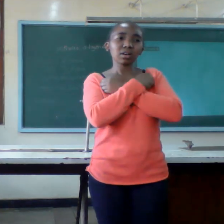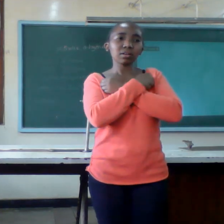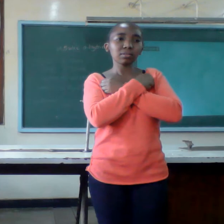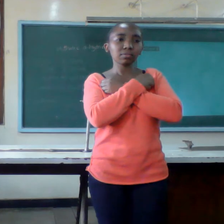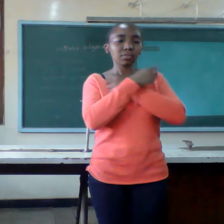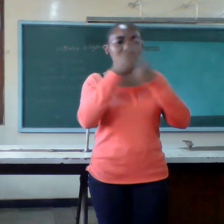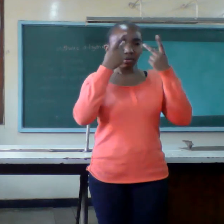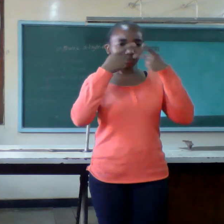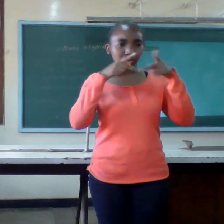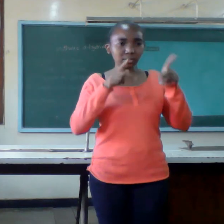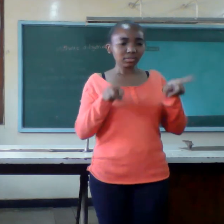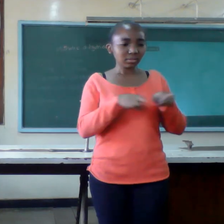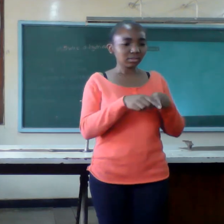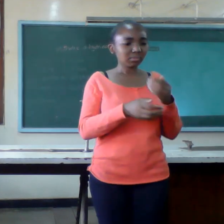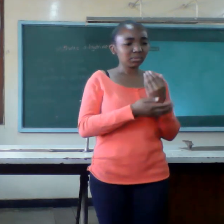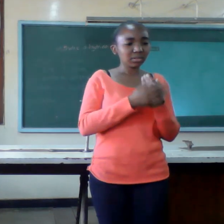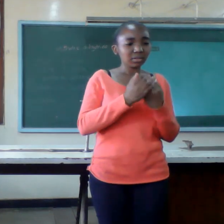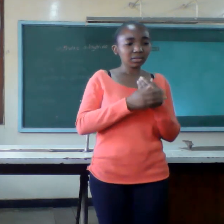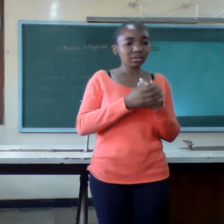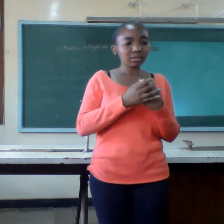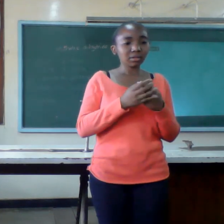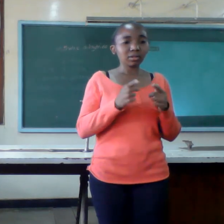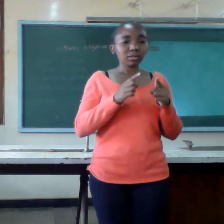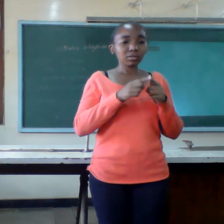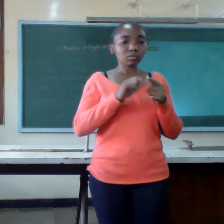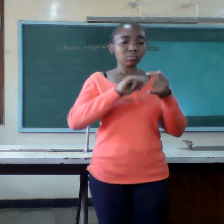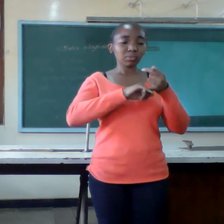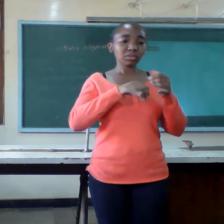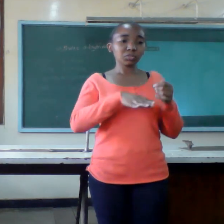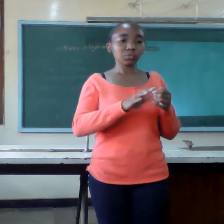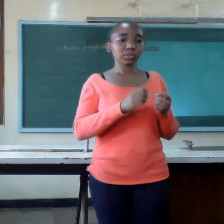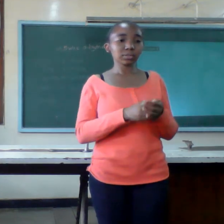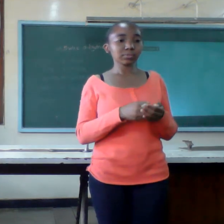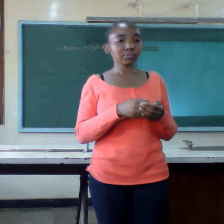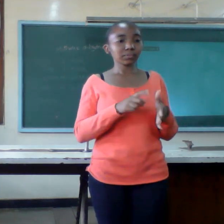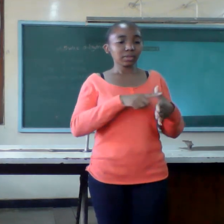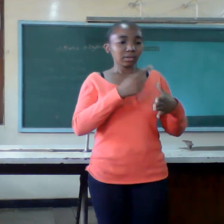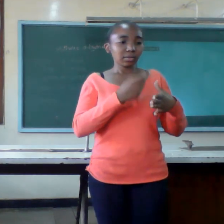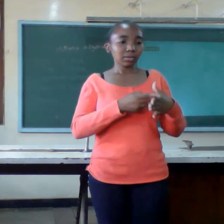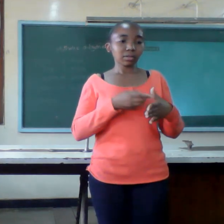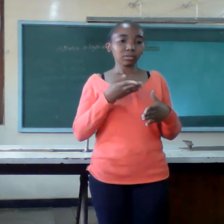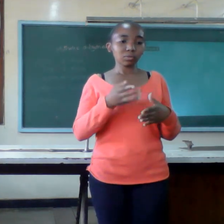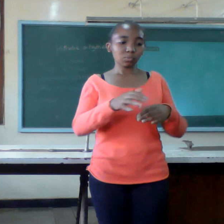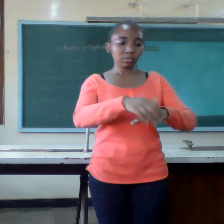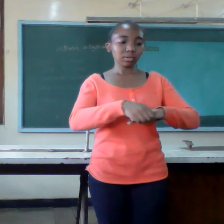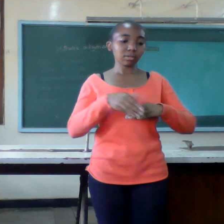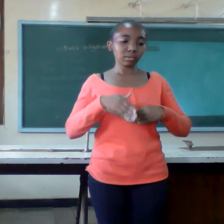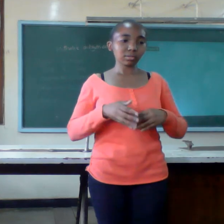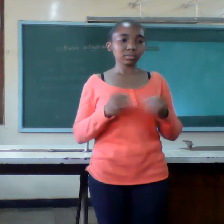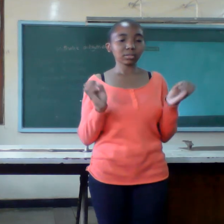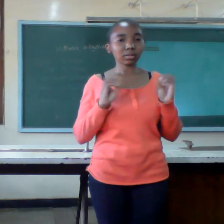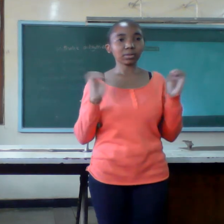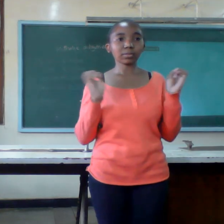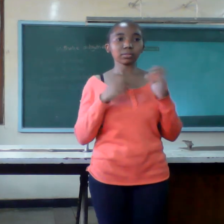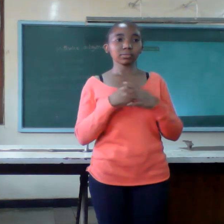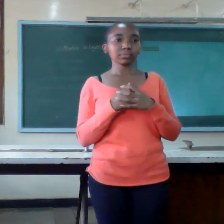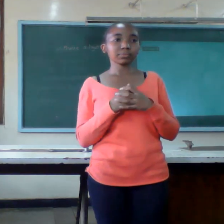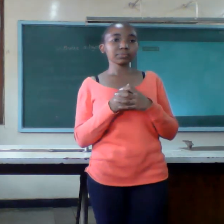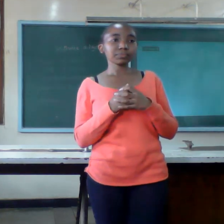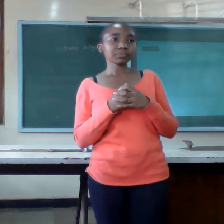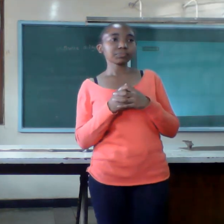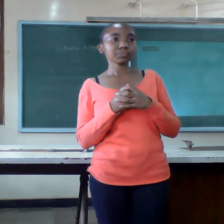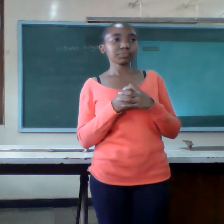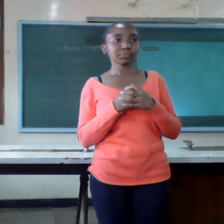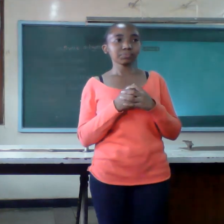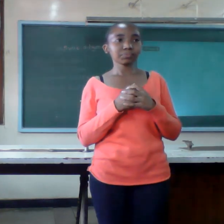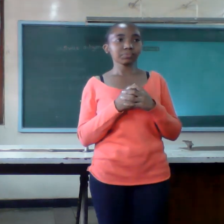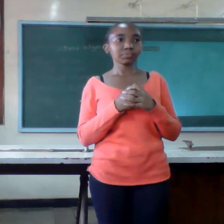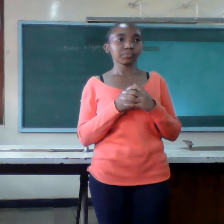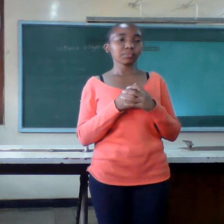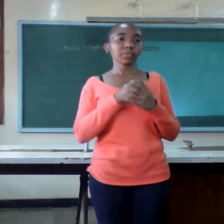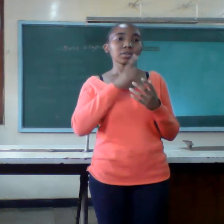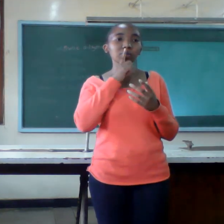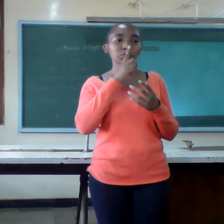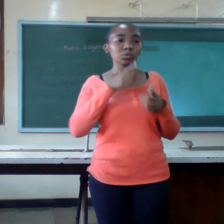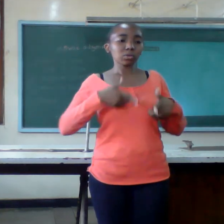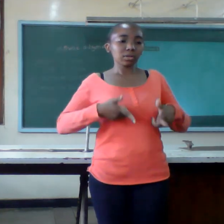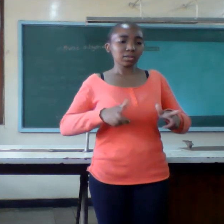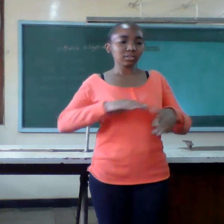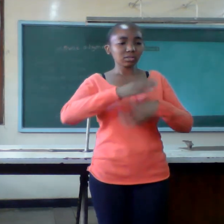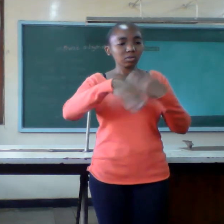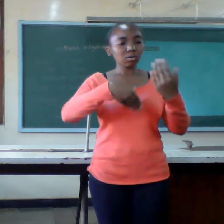into your marriage you are not a candidate of a principle or so today let us pray for our marriage